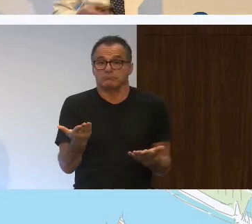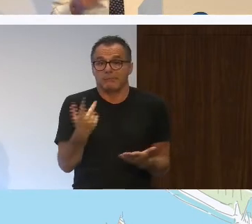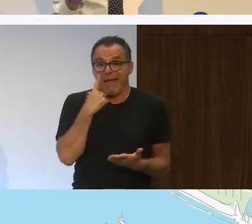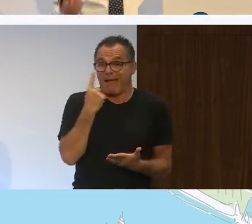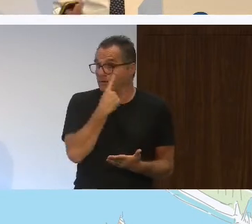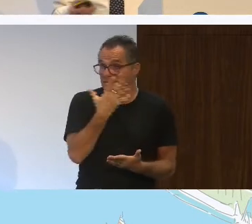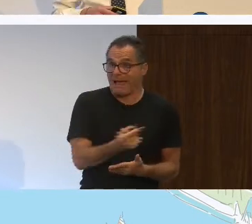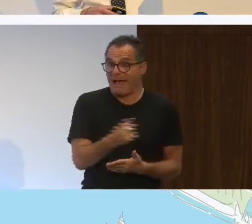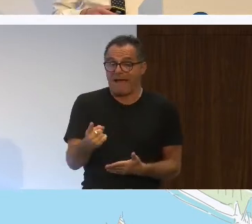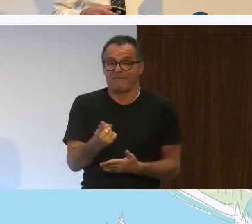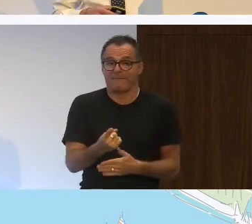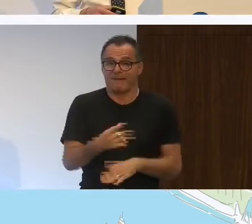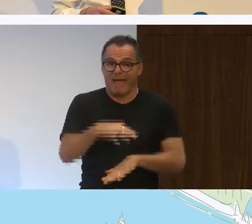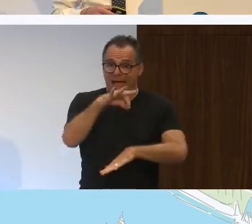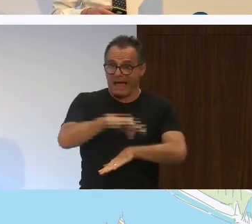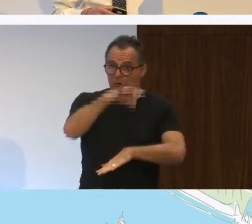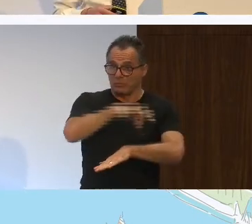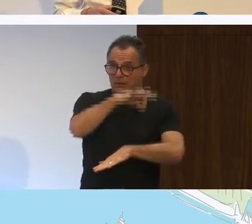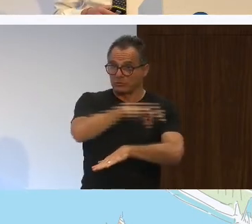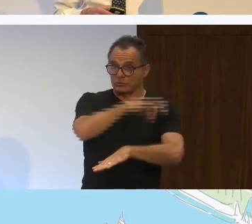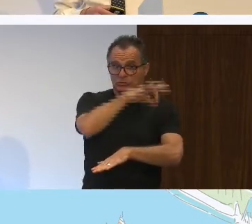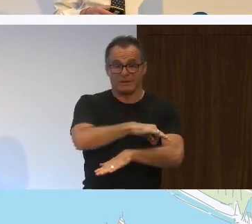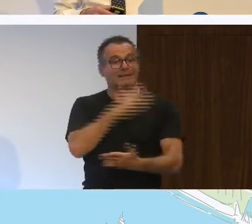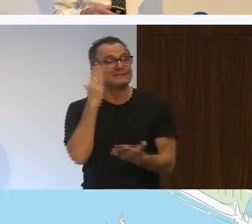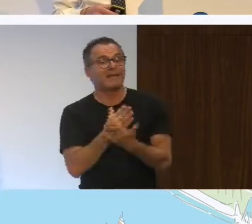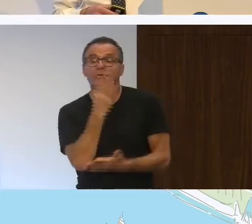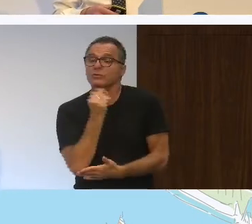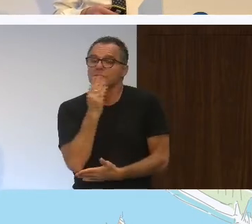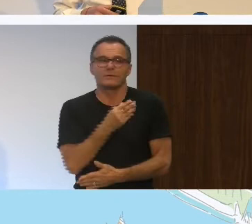So acupuncture is definitely useful in some people with with migraine.